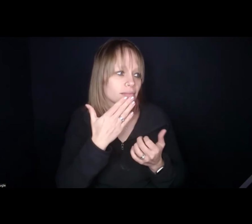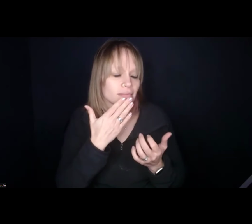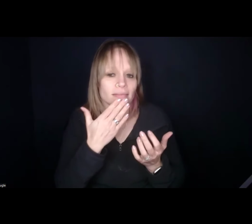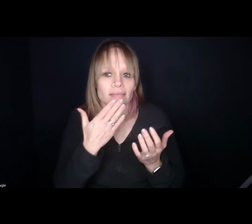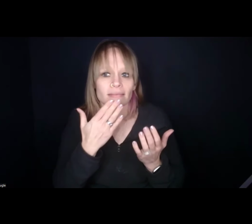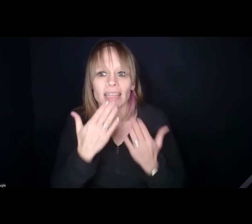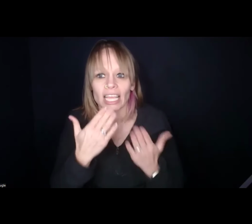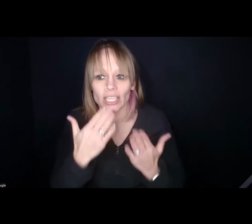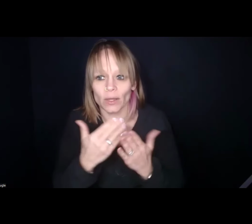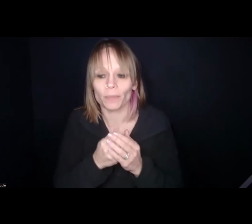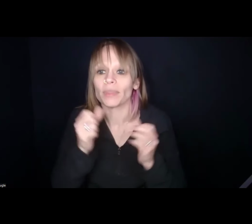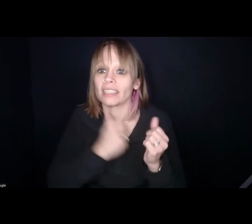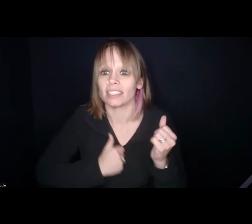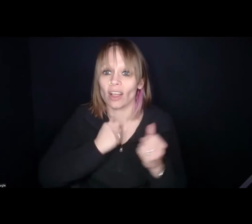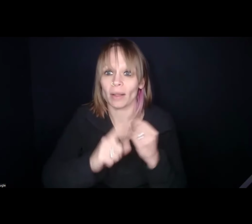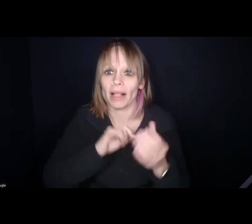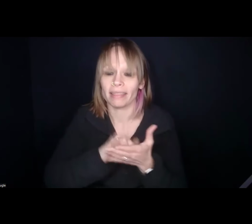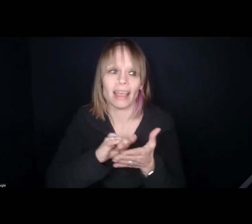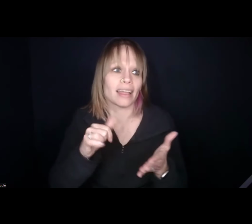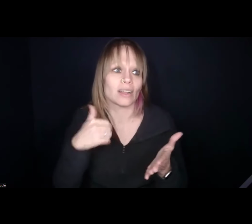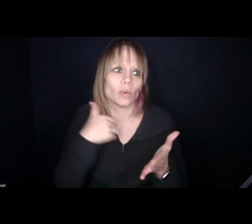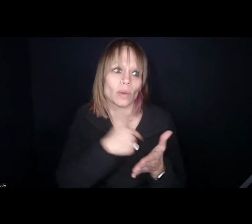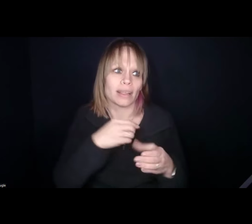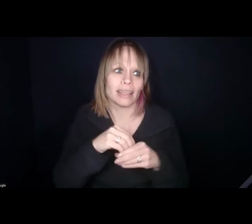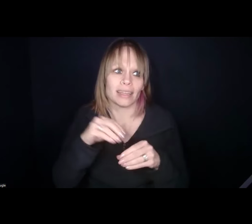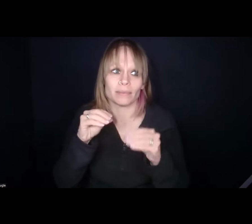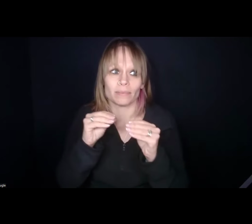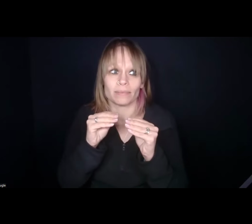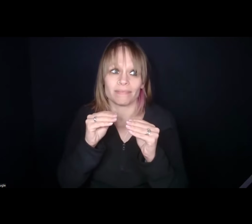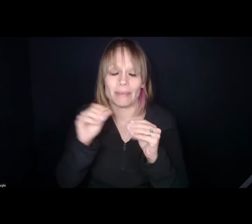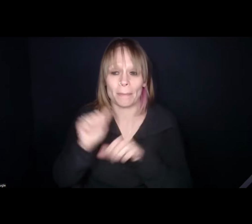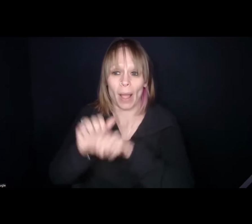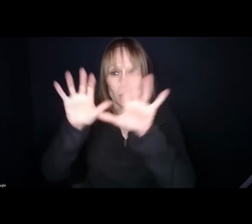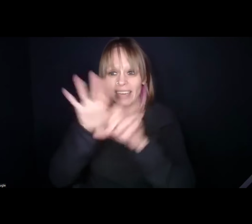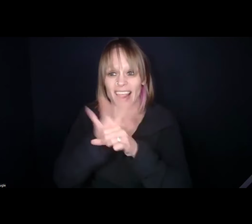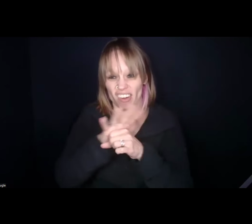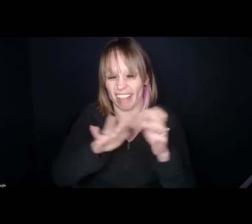Sorry about that. Like I mentioned, we're in a rural part of the mountains. Um, I just wanted to make